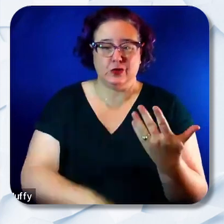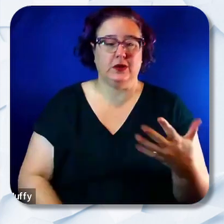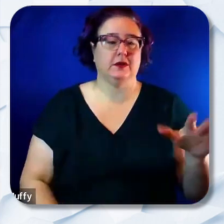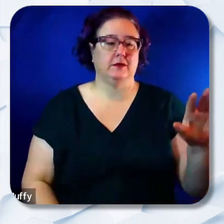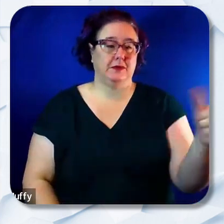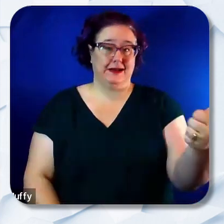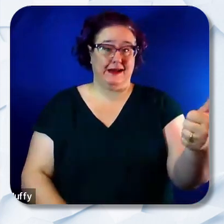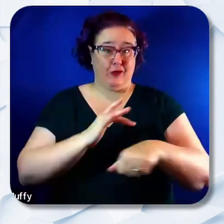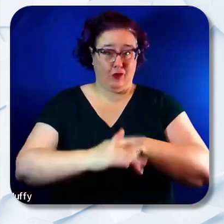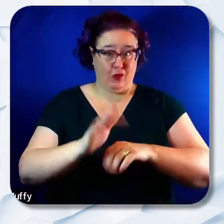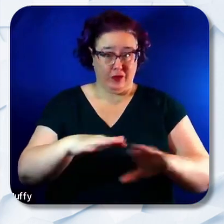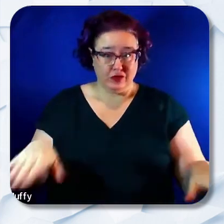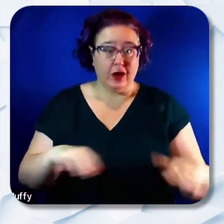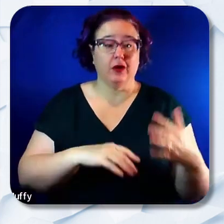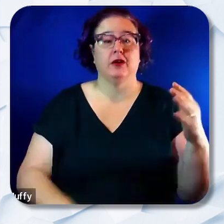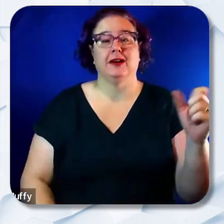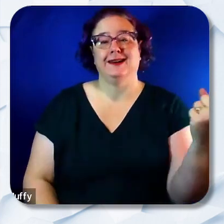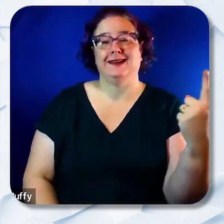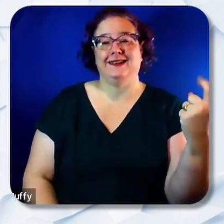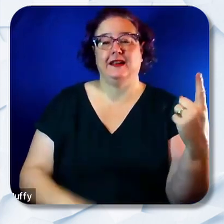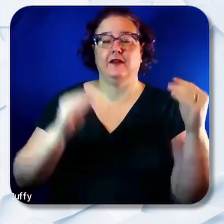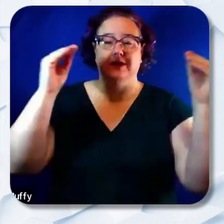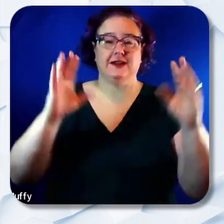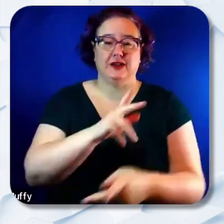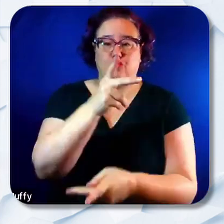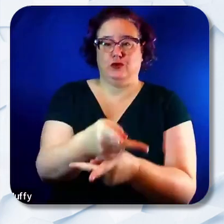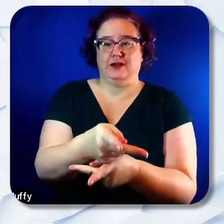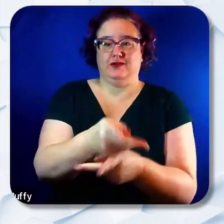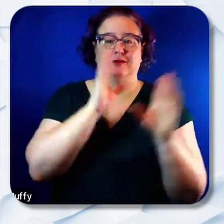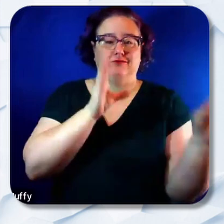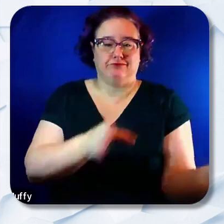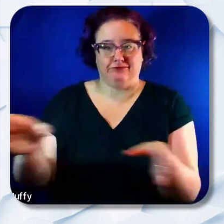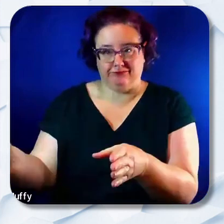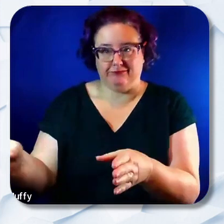We will review all of the initial sections, the logon page and instructions, the overview